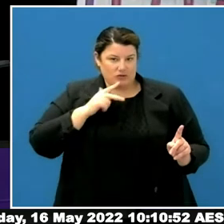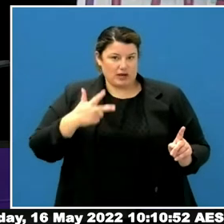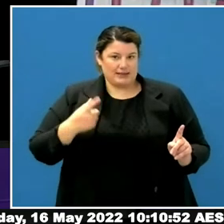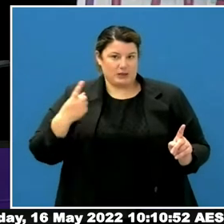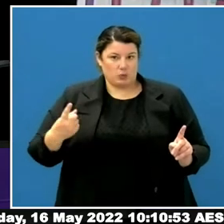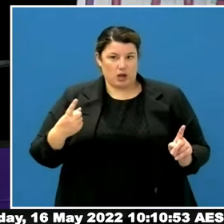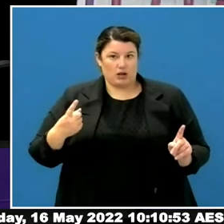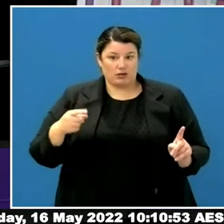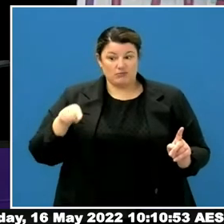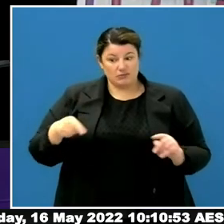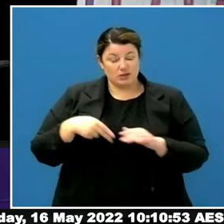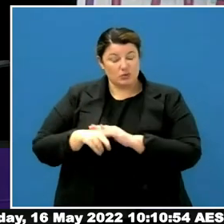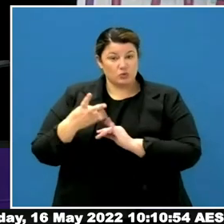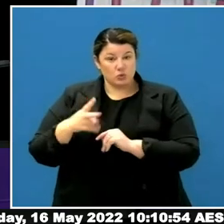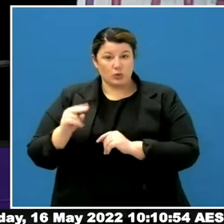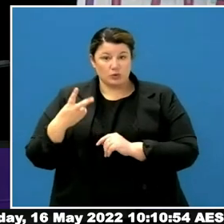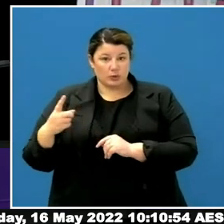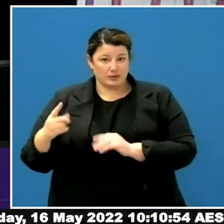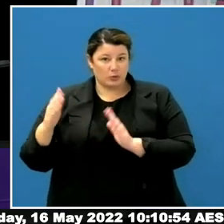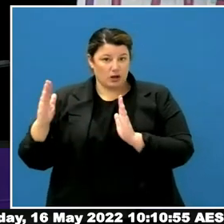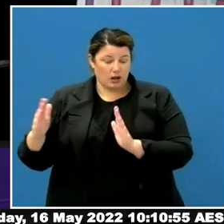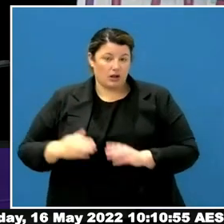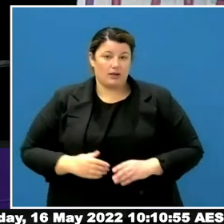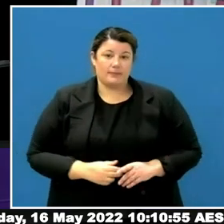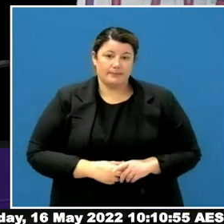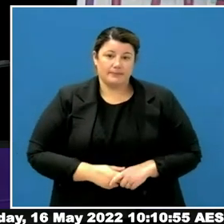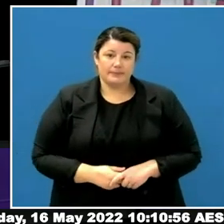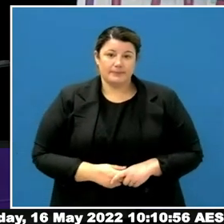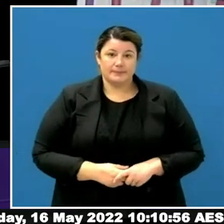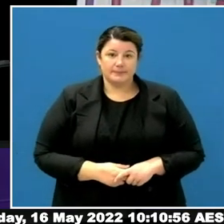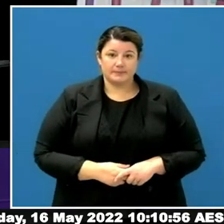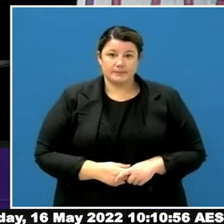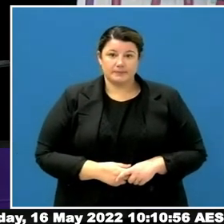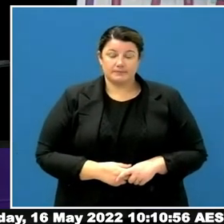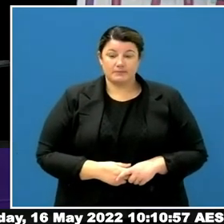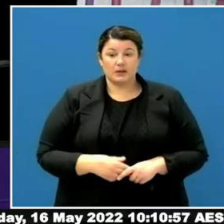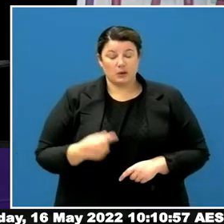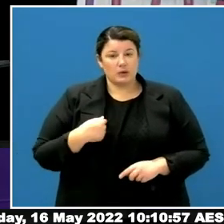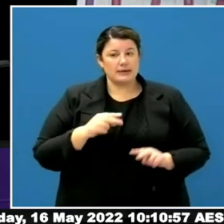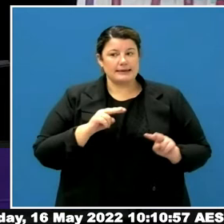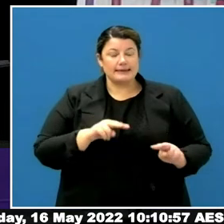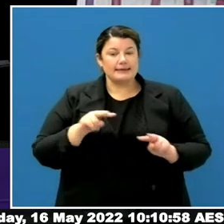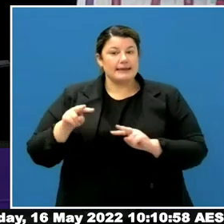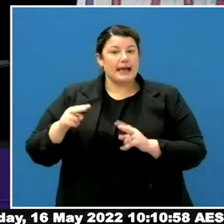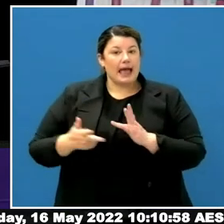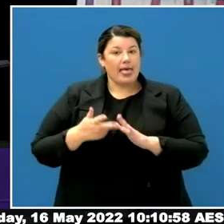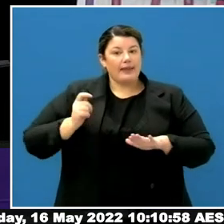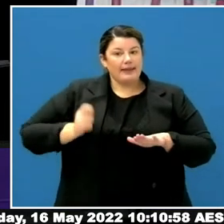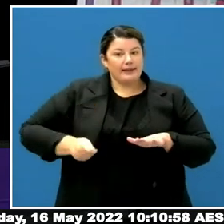2020/21. It has become apparent at other hearings that the transition from a